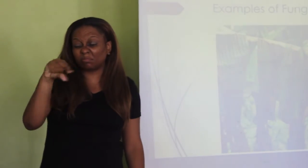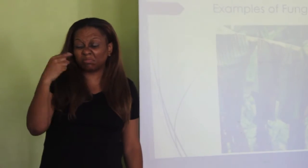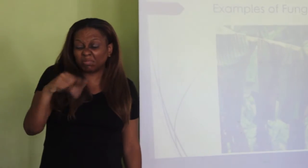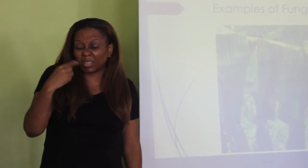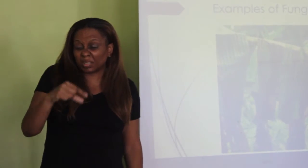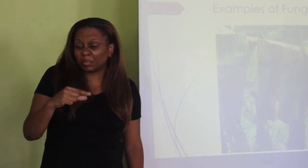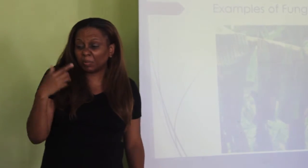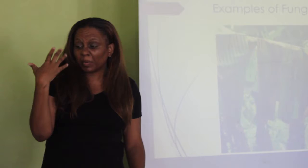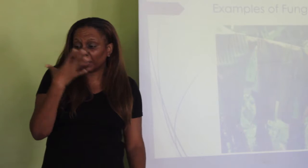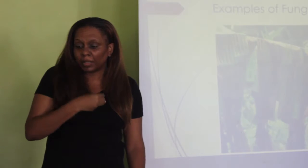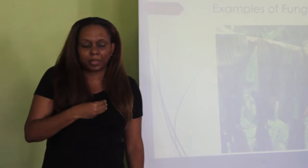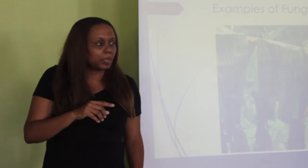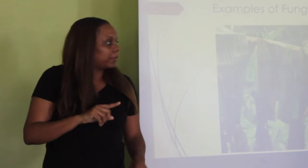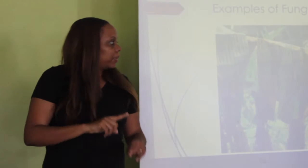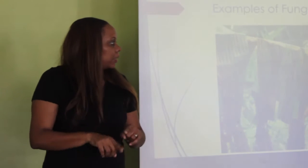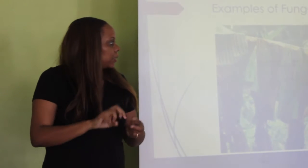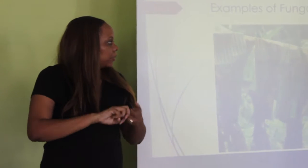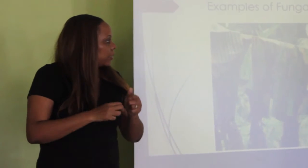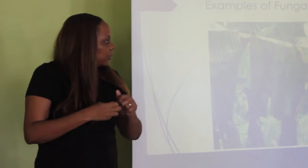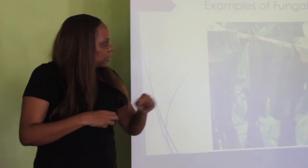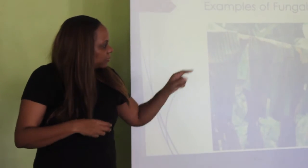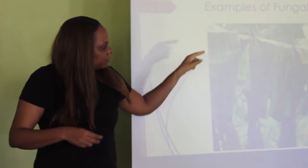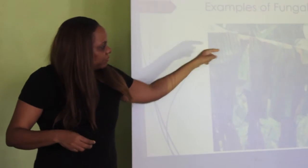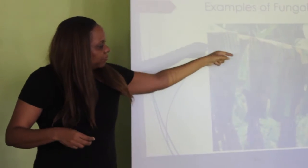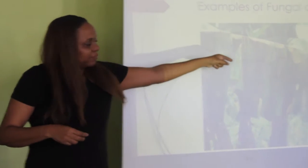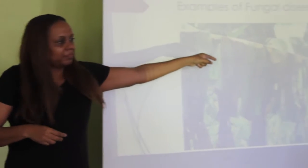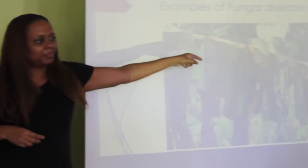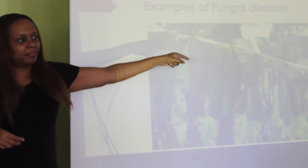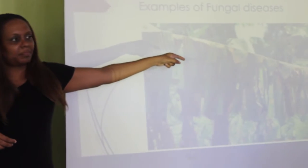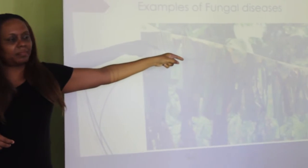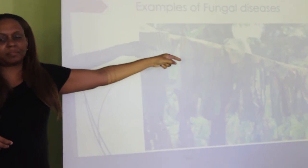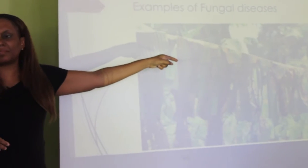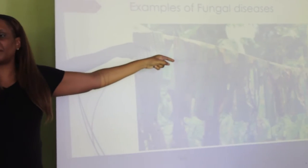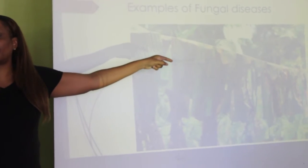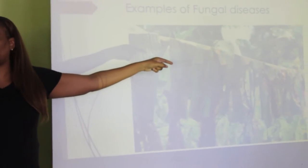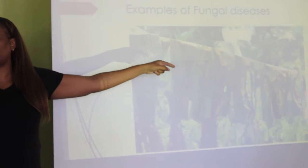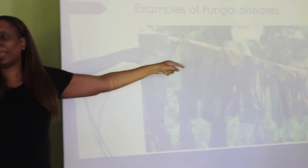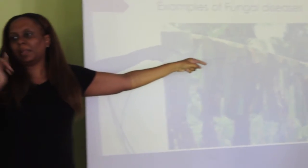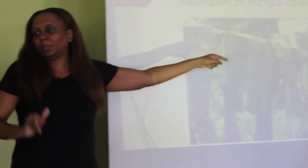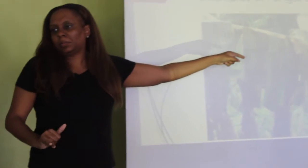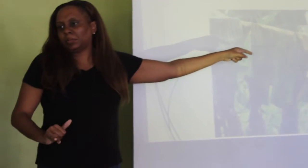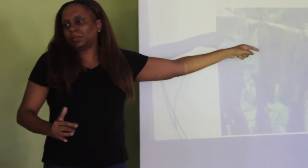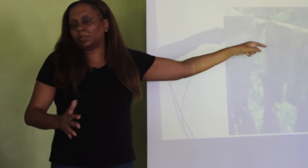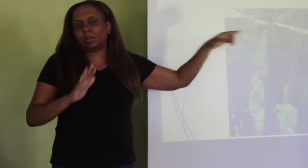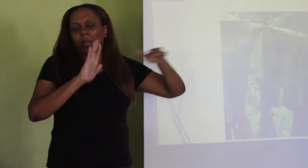identifying this problem that is called yellow topo now all of these diseases have names